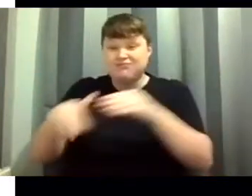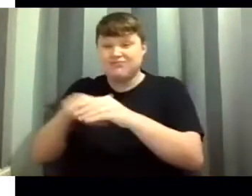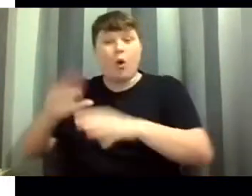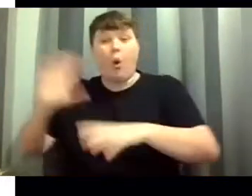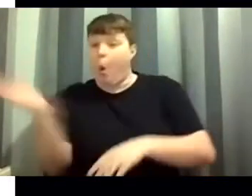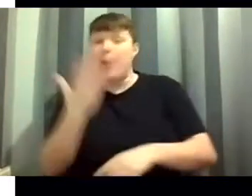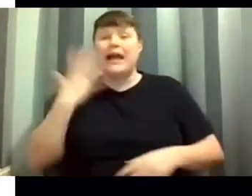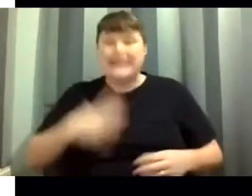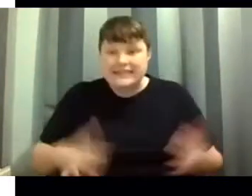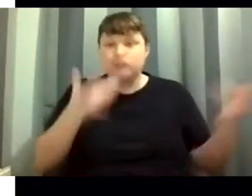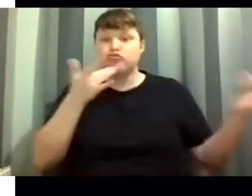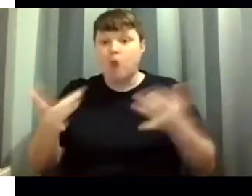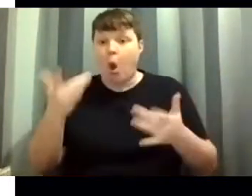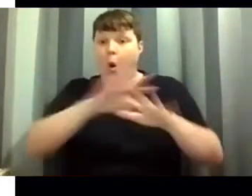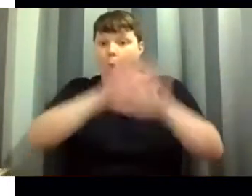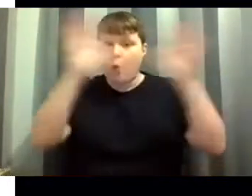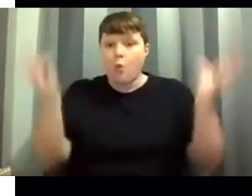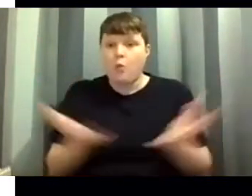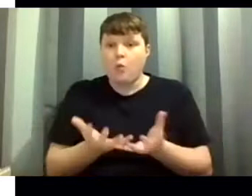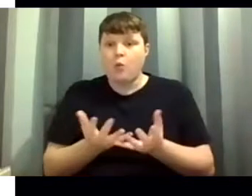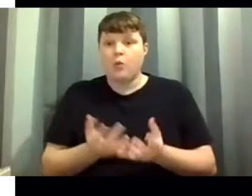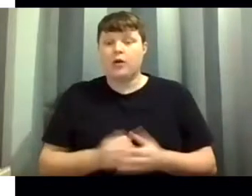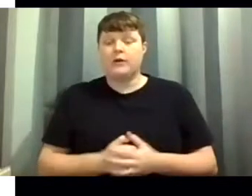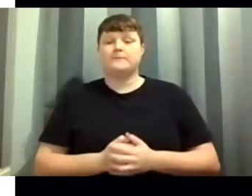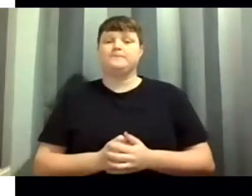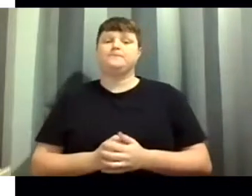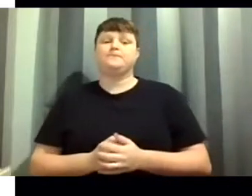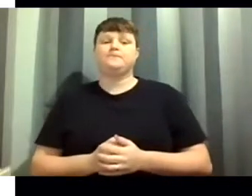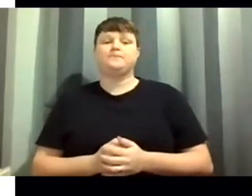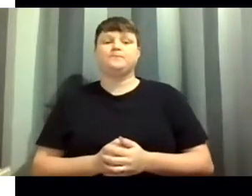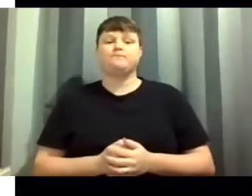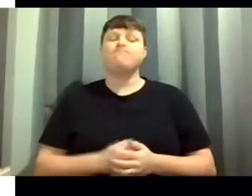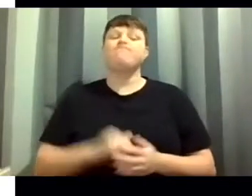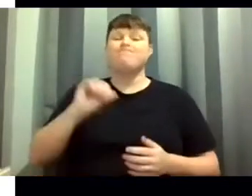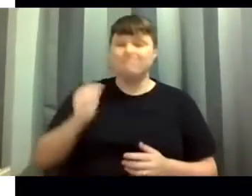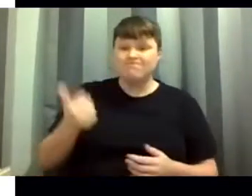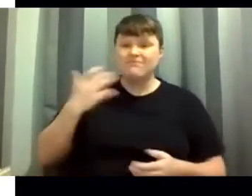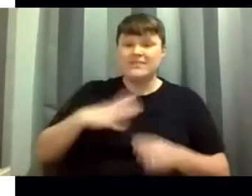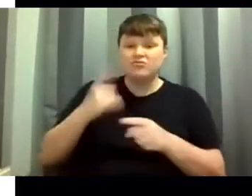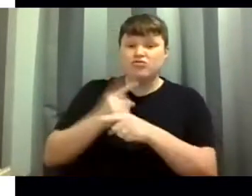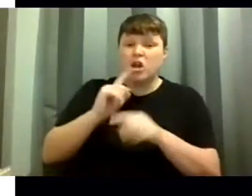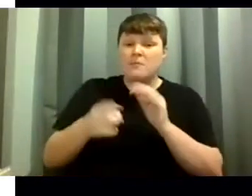and that's not an exhaustive list either. I also need to talk about data assimilation